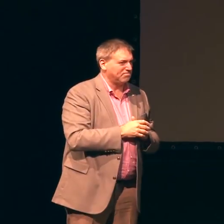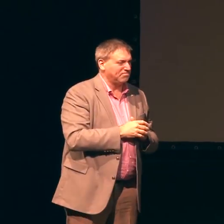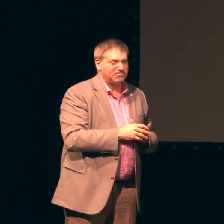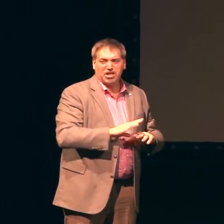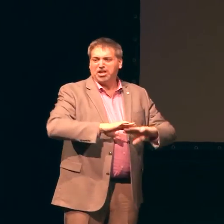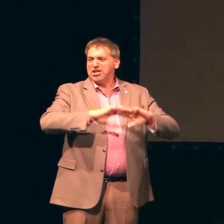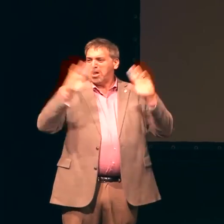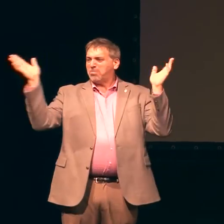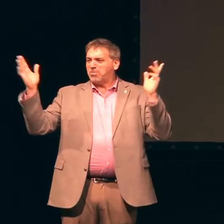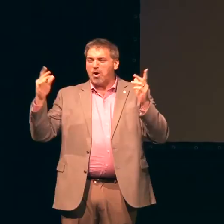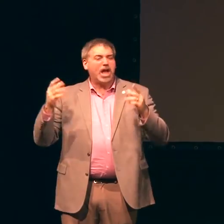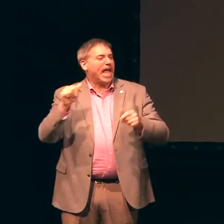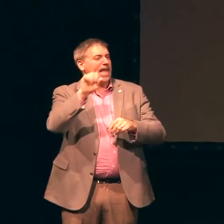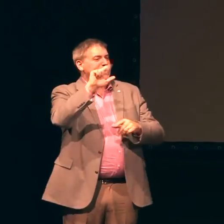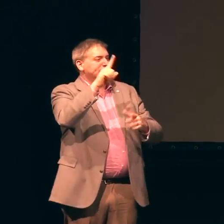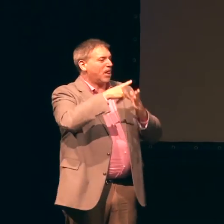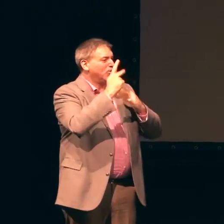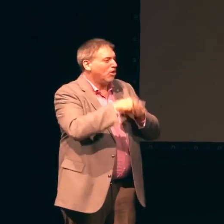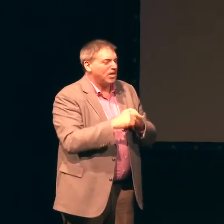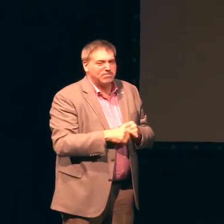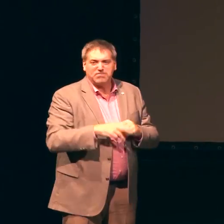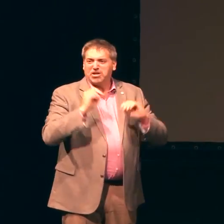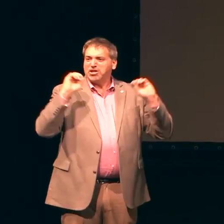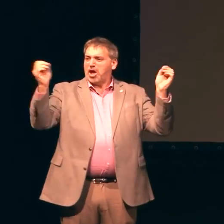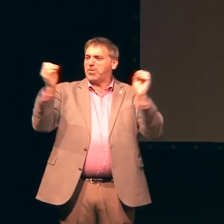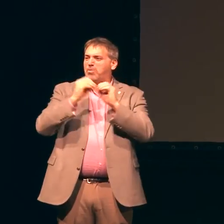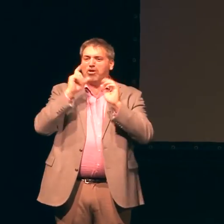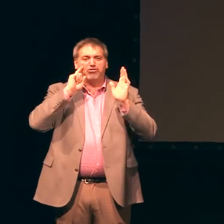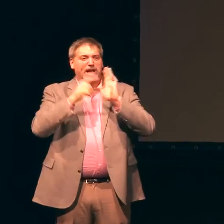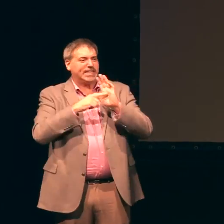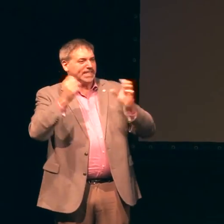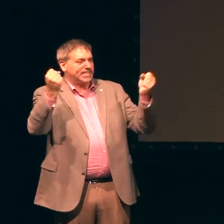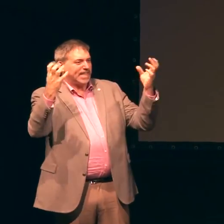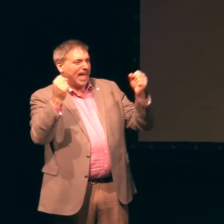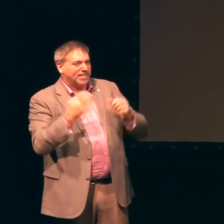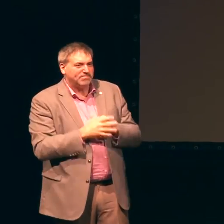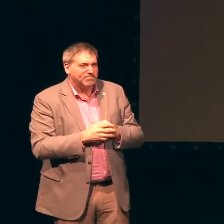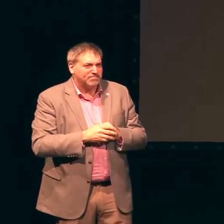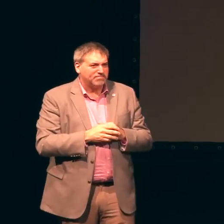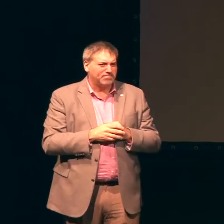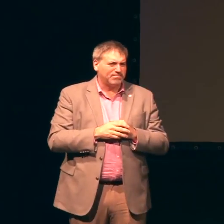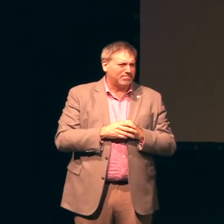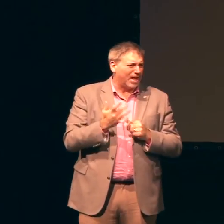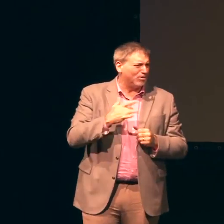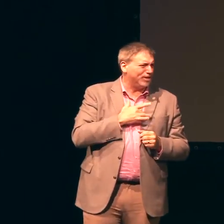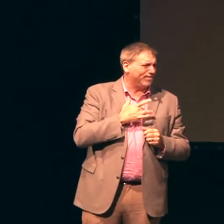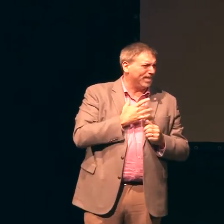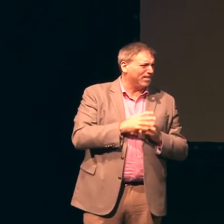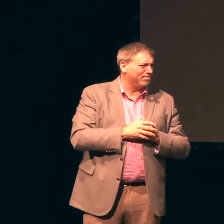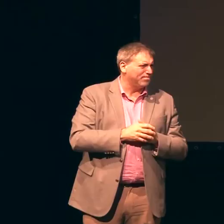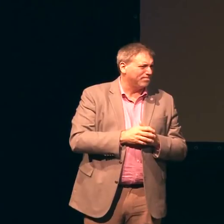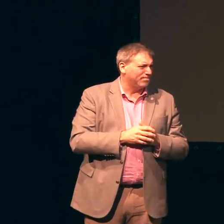no Americans with Disabilities Act, no ASL program or recognizing ASL as a language,